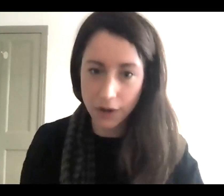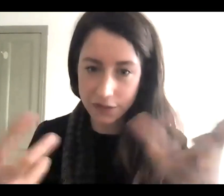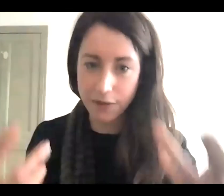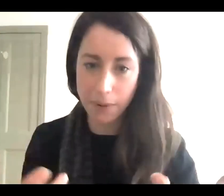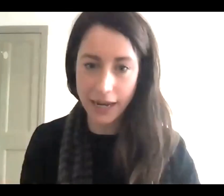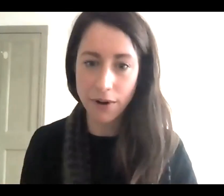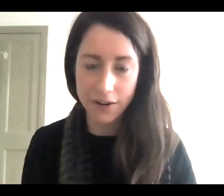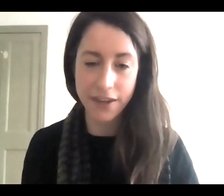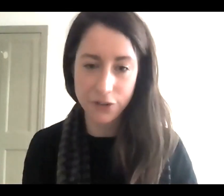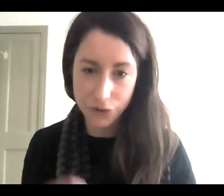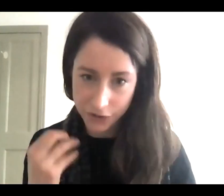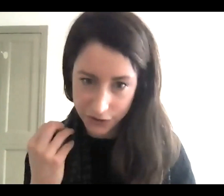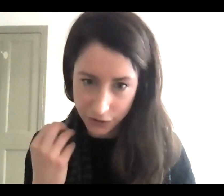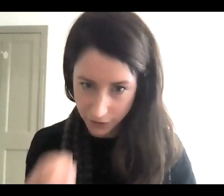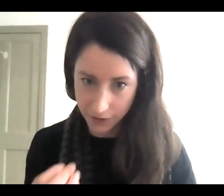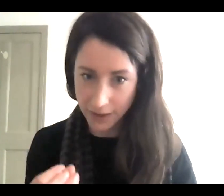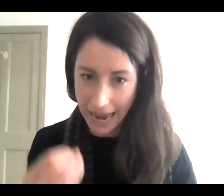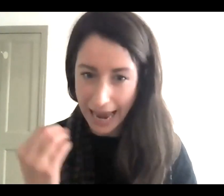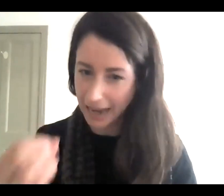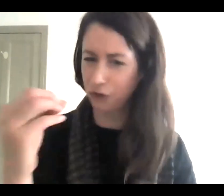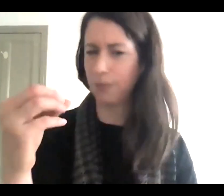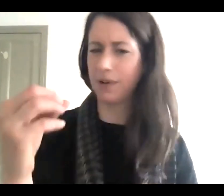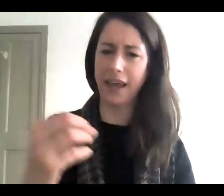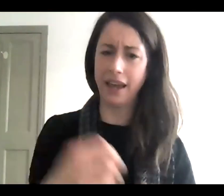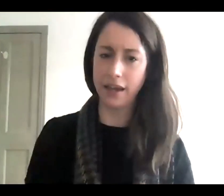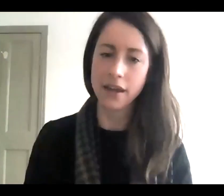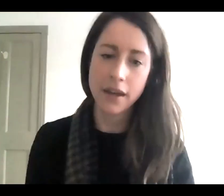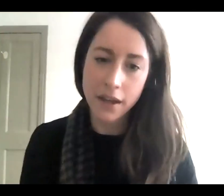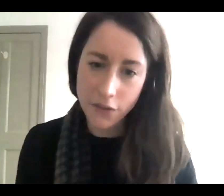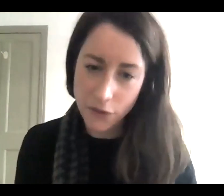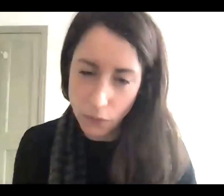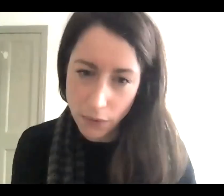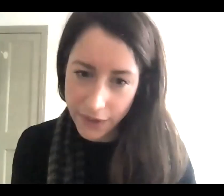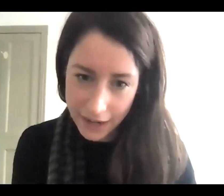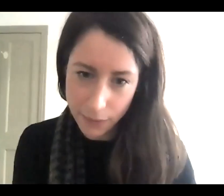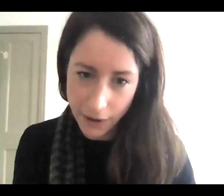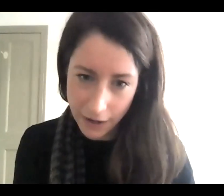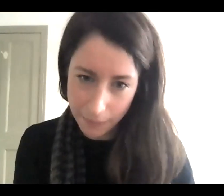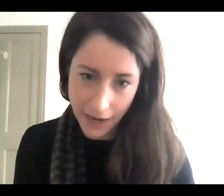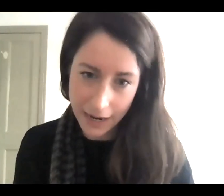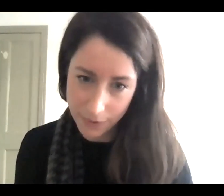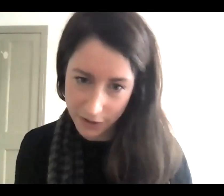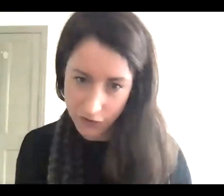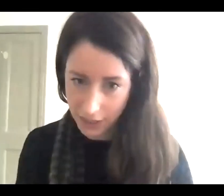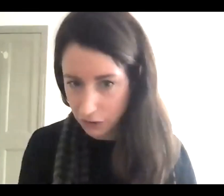world of the play rather than just the actual thing. So that's where I began with the stage